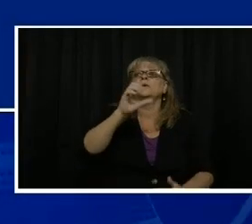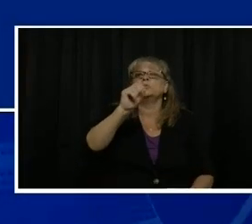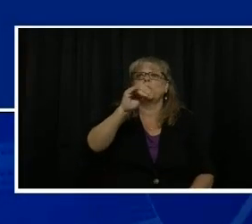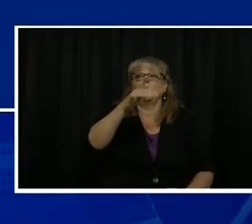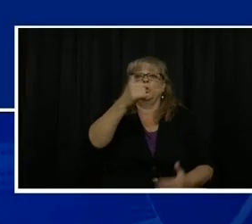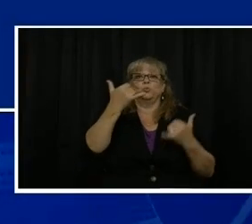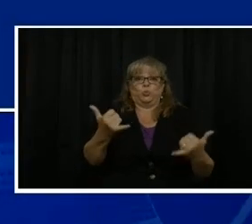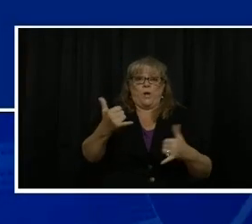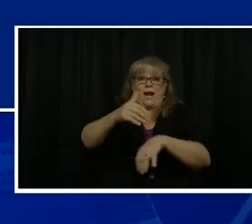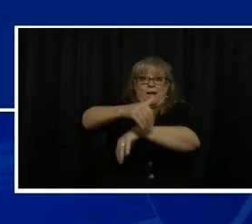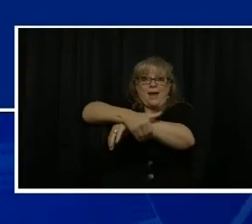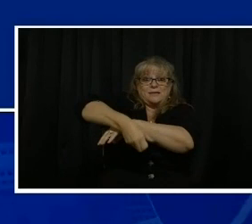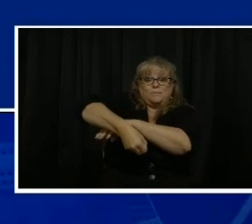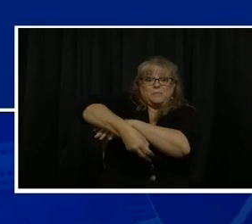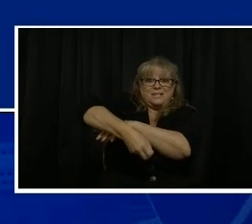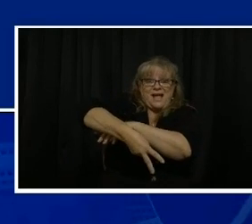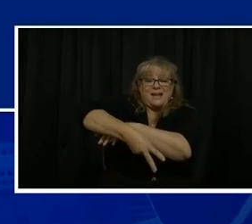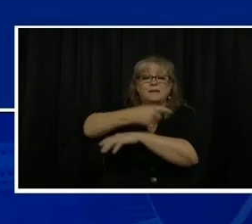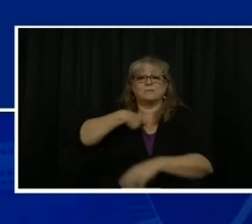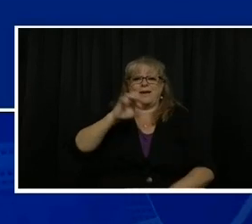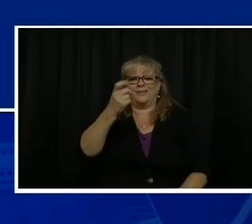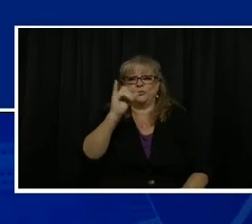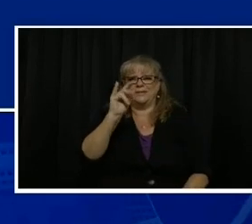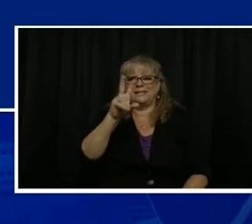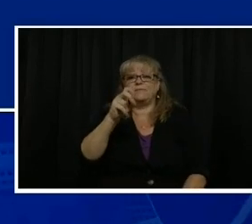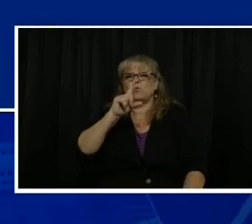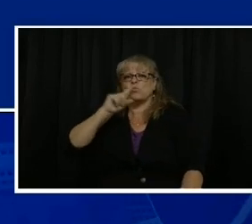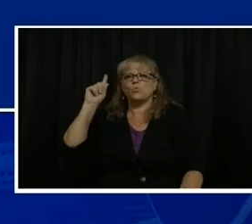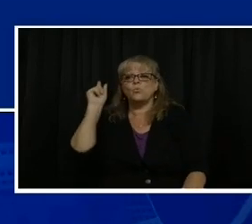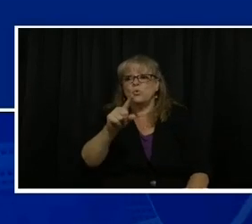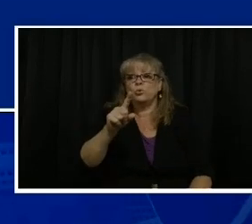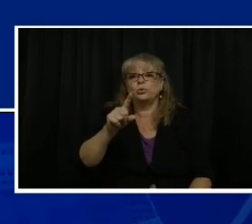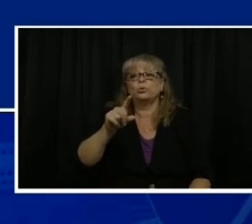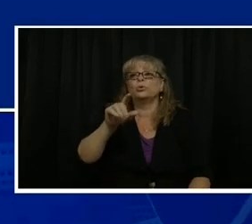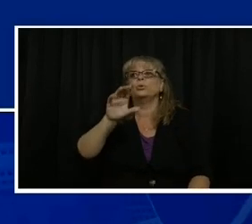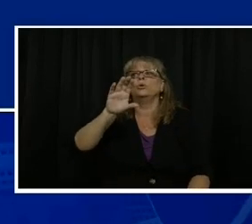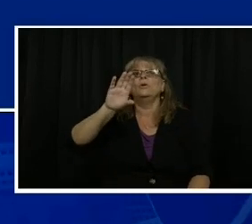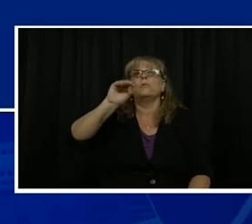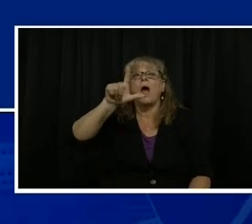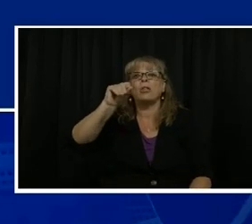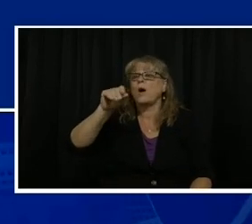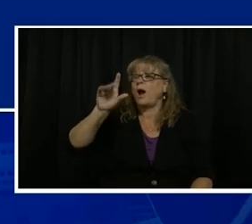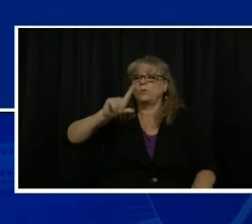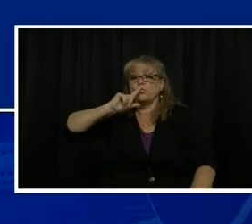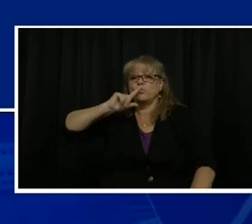IS WEARING MASKS. THAT IS WHY TODAY, I'M SENDING AN EXECUTIVE ORDER THAT IS EFFECTIVE AT MIDNIGHT TONIGHT